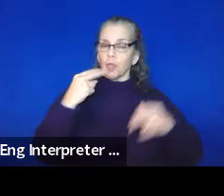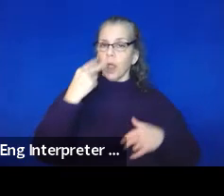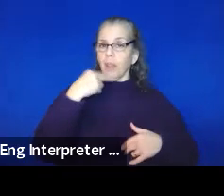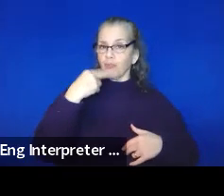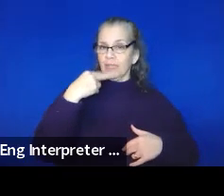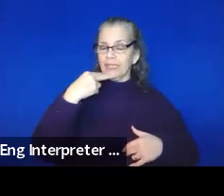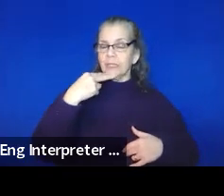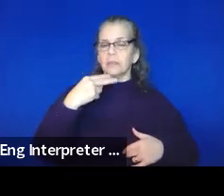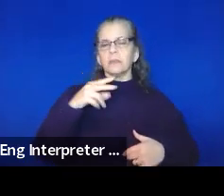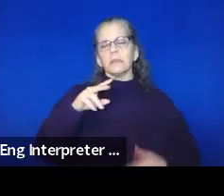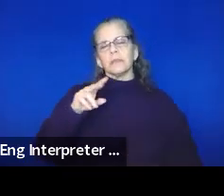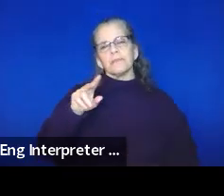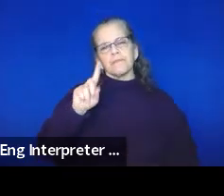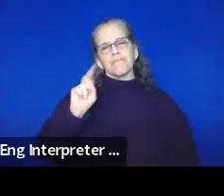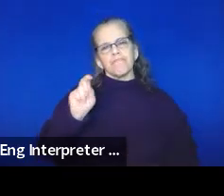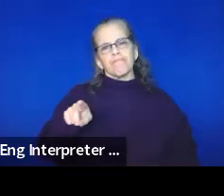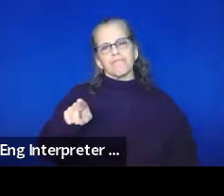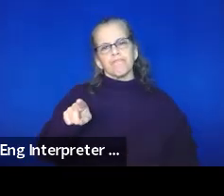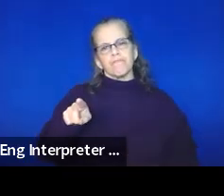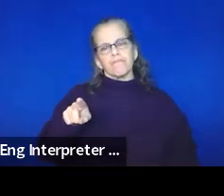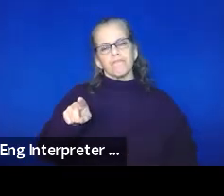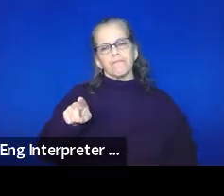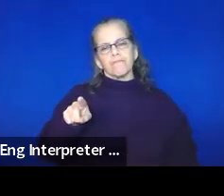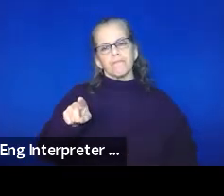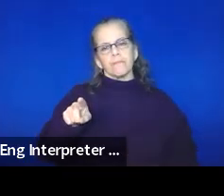But on that subject of lip reading, Dr. Ruffin, does individuals with hearing loss, do they